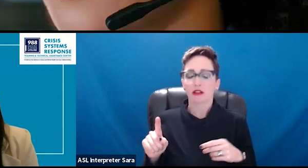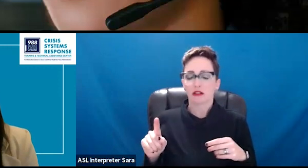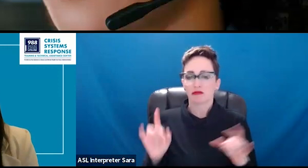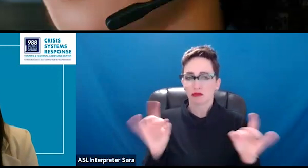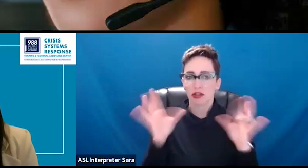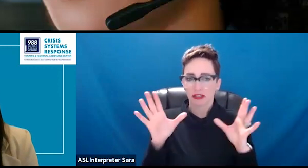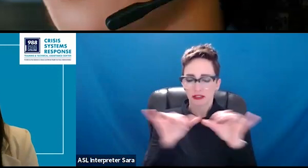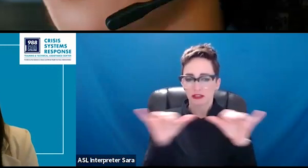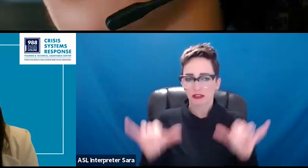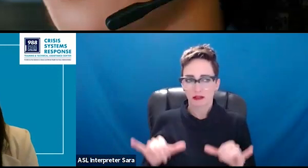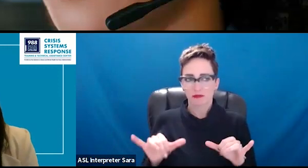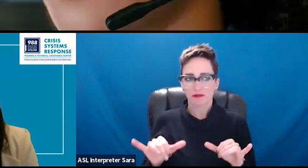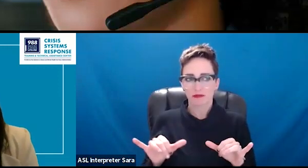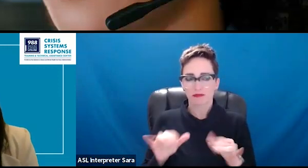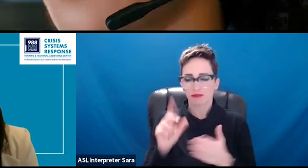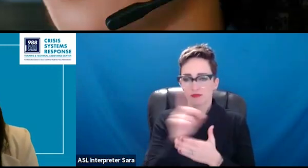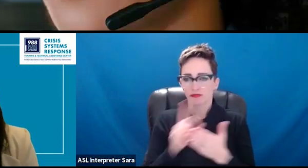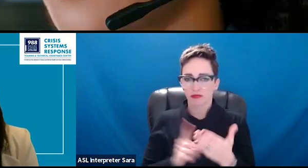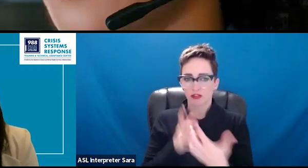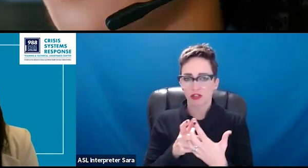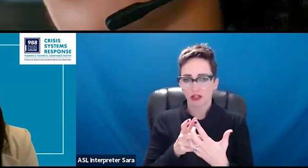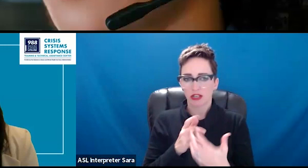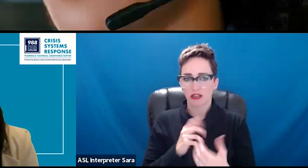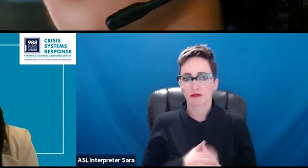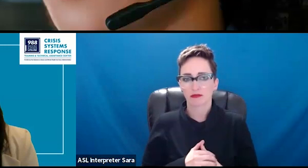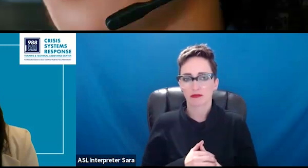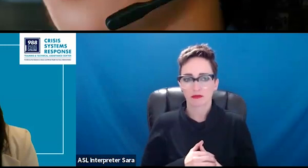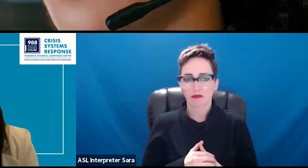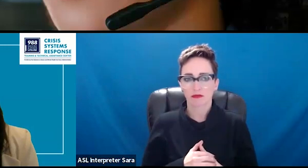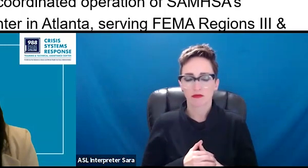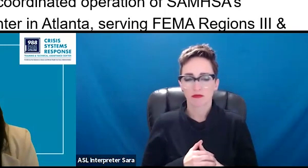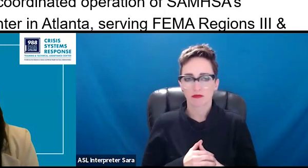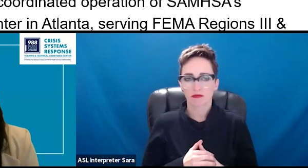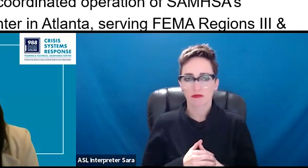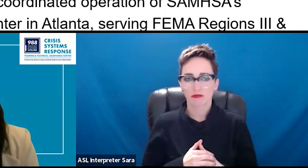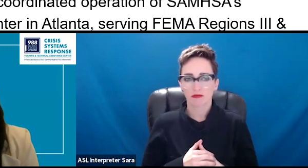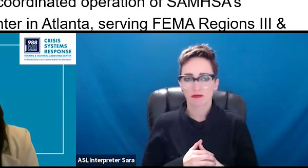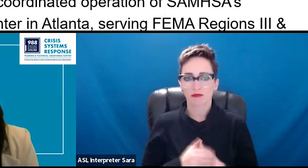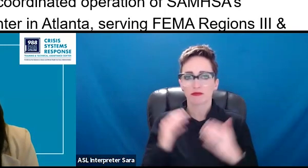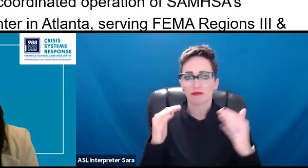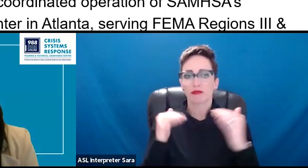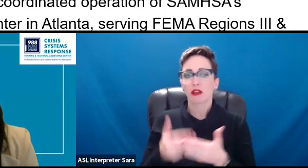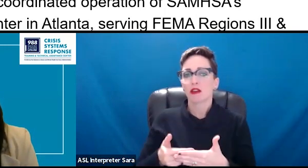Next slide. Before we start